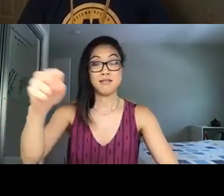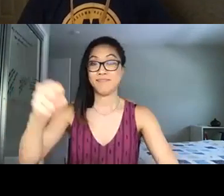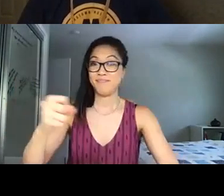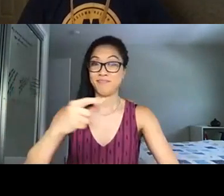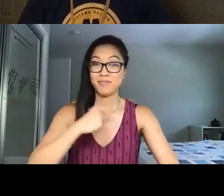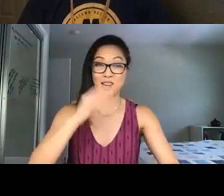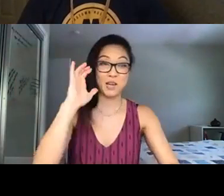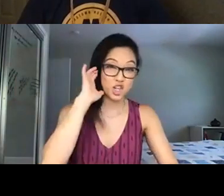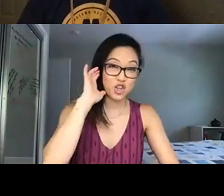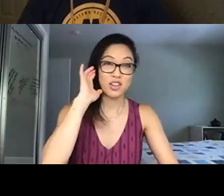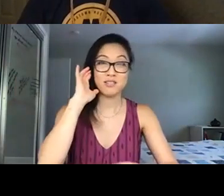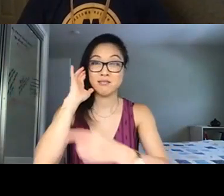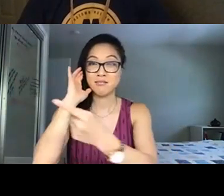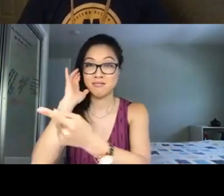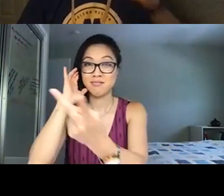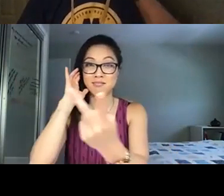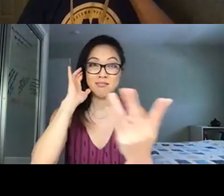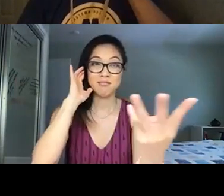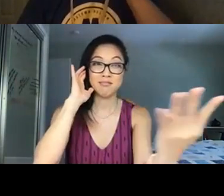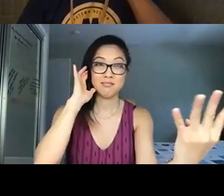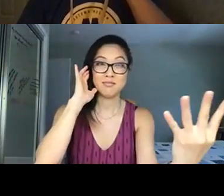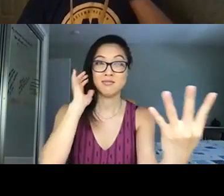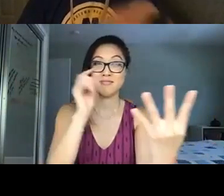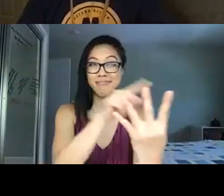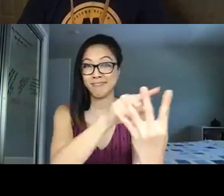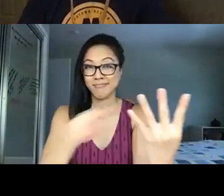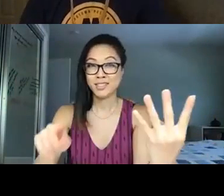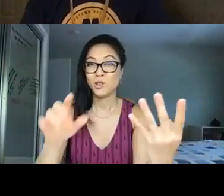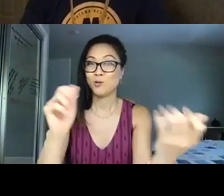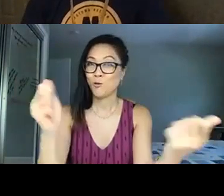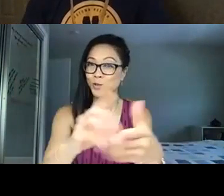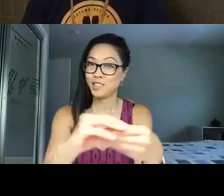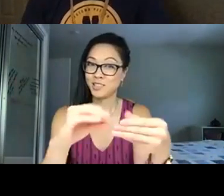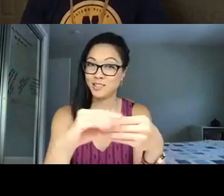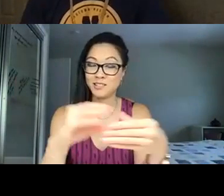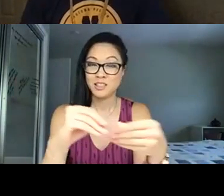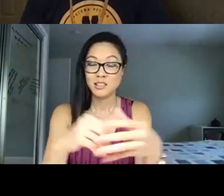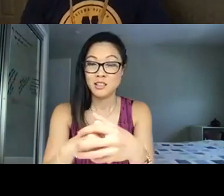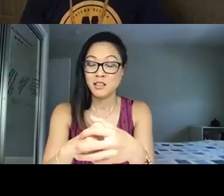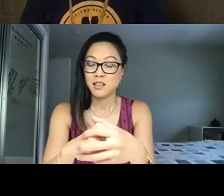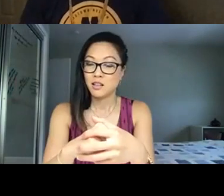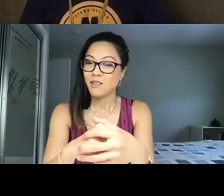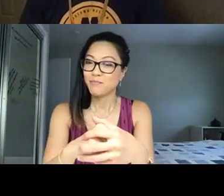Like I totally -- I agree that basically there's this -- what is it, that